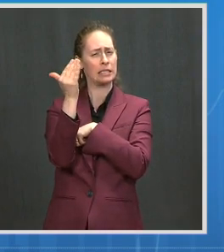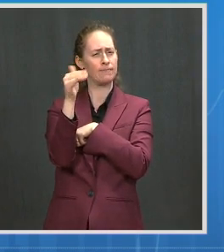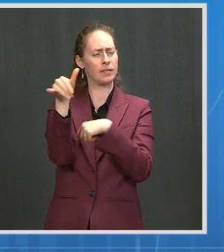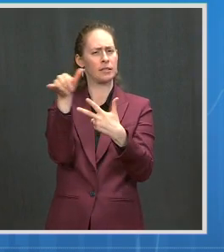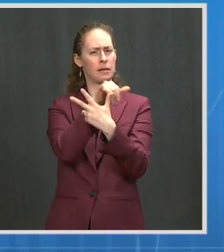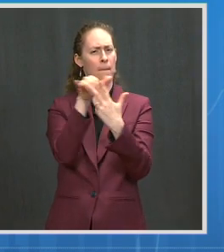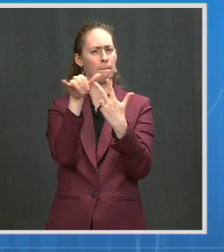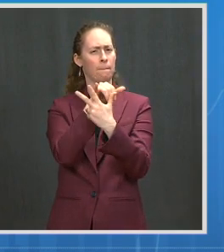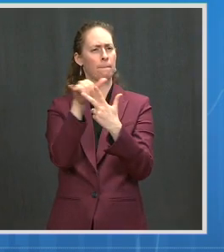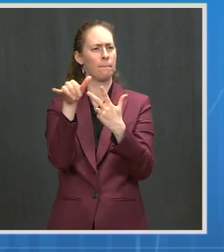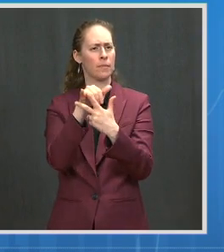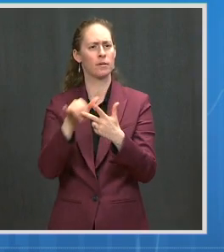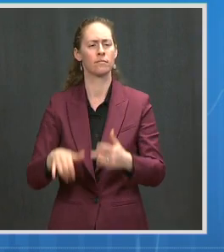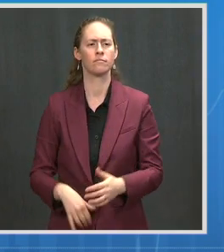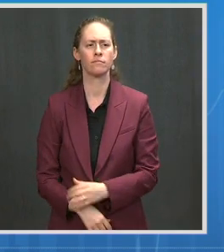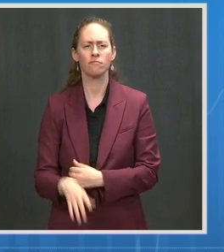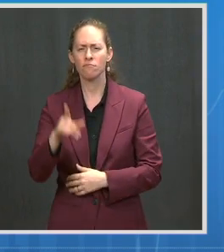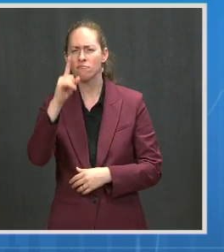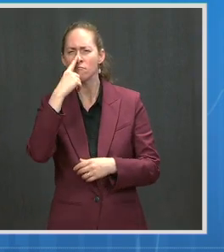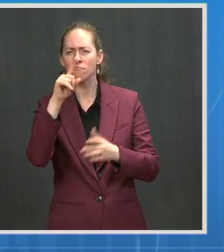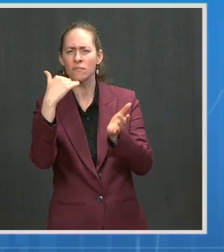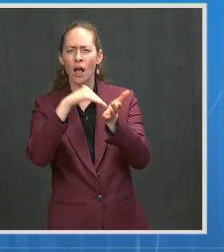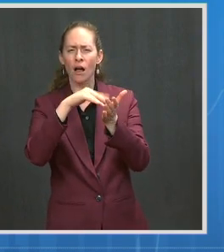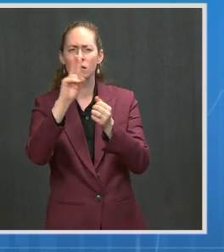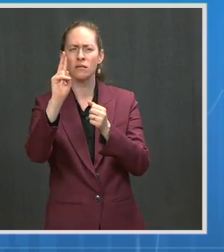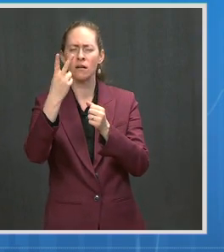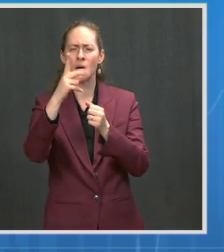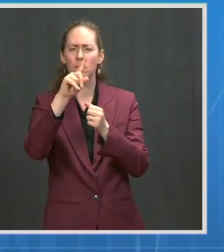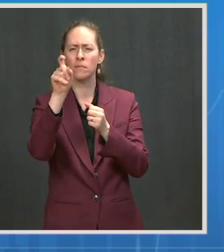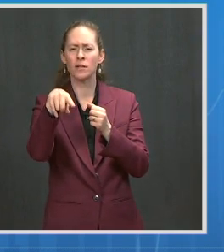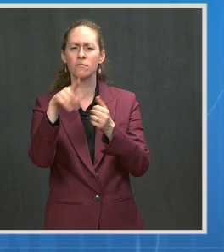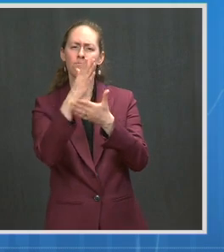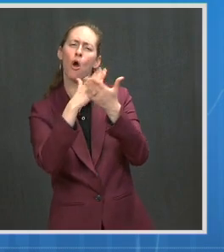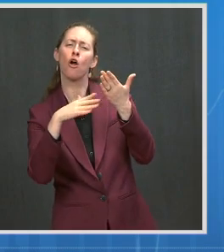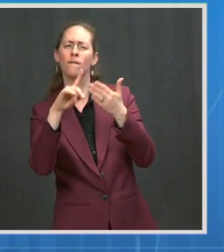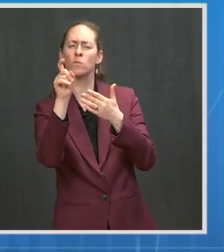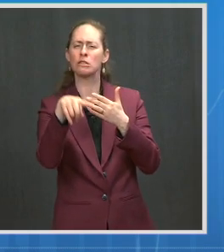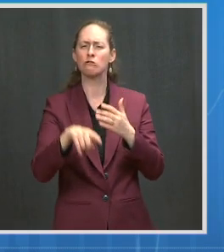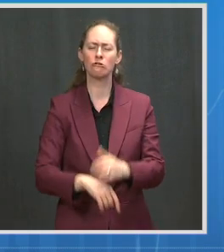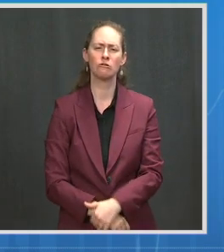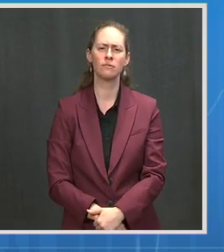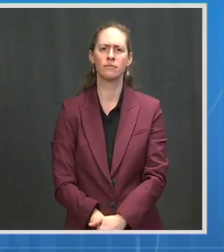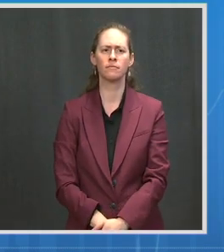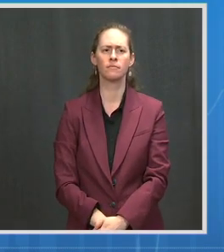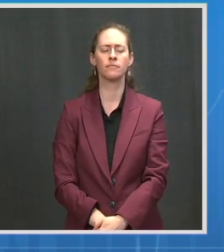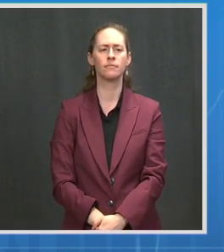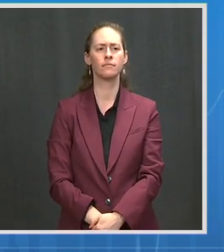would you repeat it? I didn't quite get it. Mr. Slavitt: The second part was the timing for under --